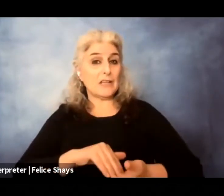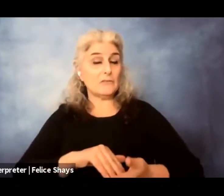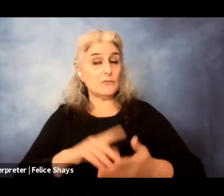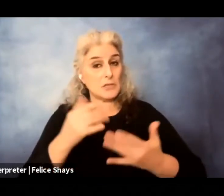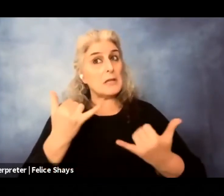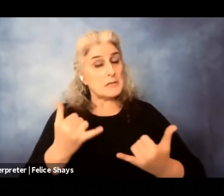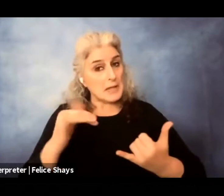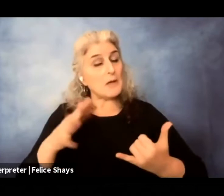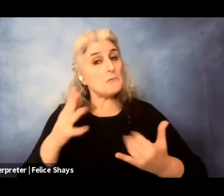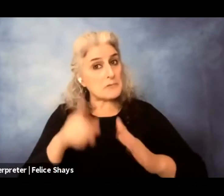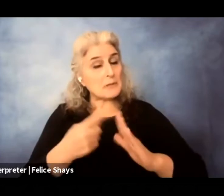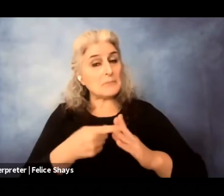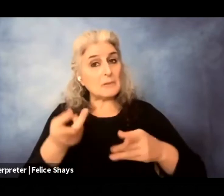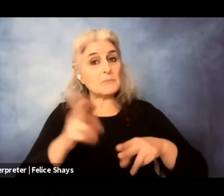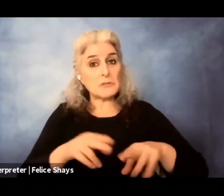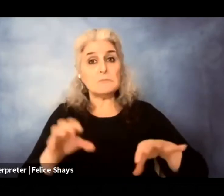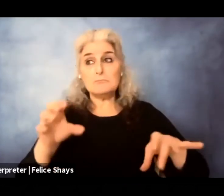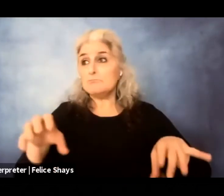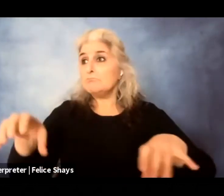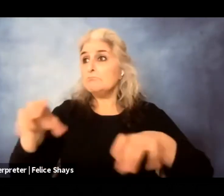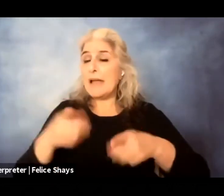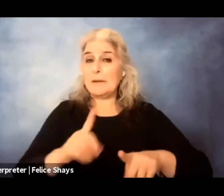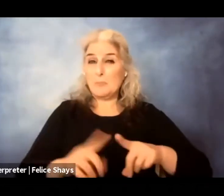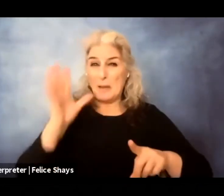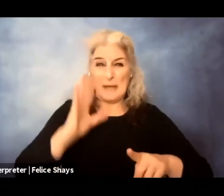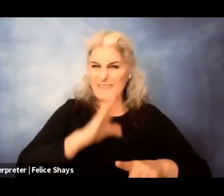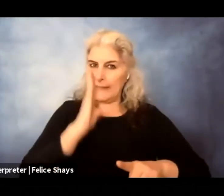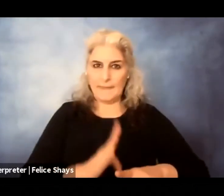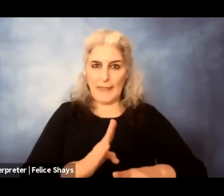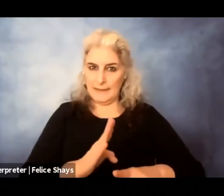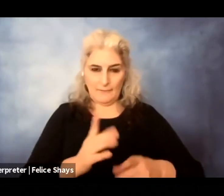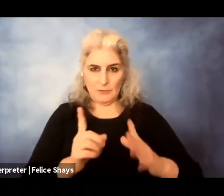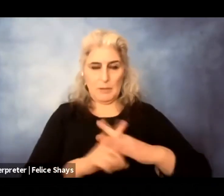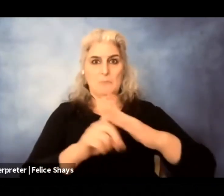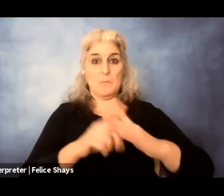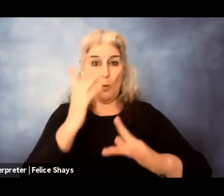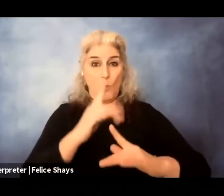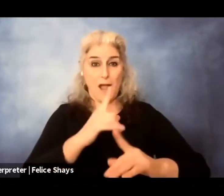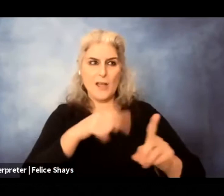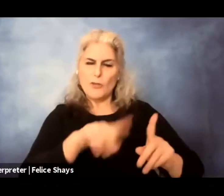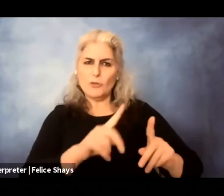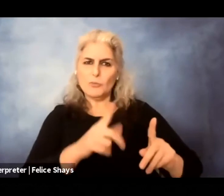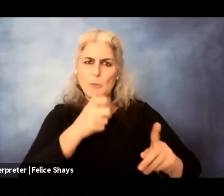um because people were not asked and they weren't involved so what we're about here is about